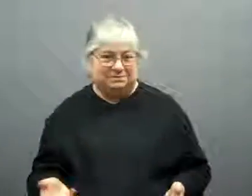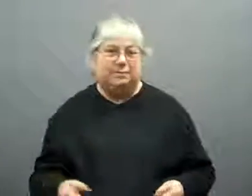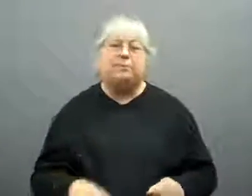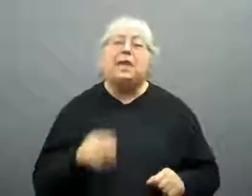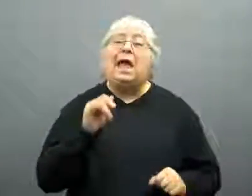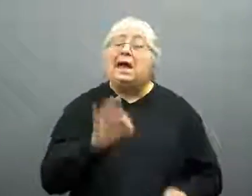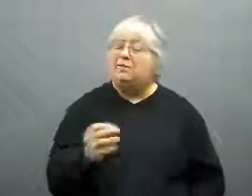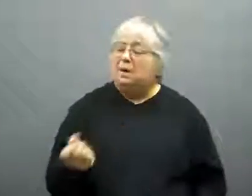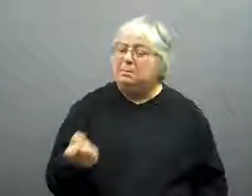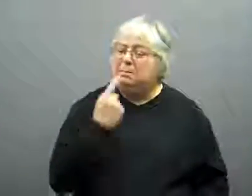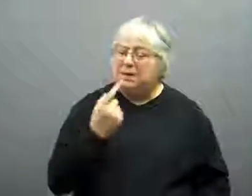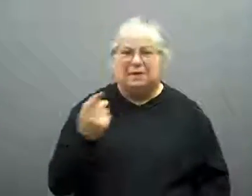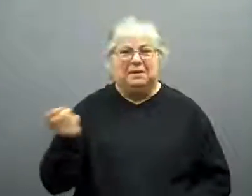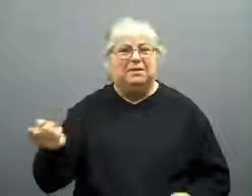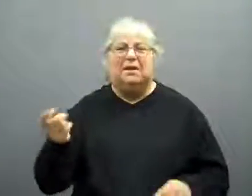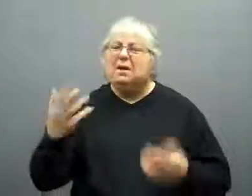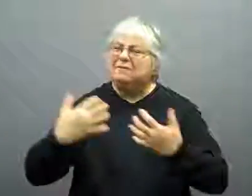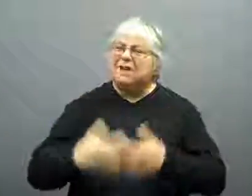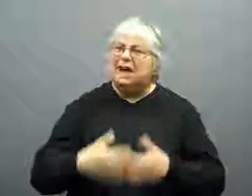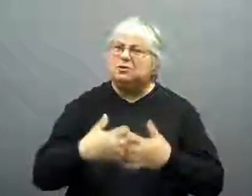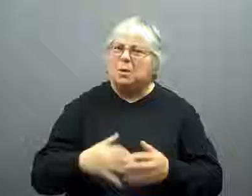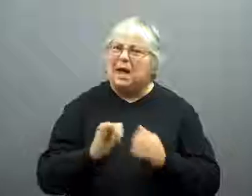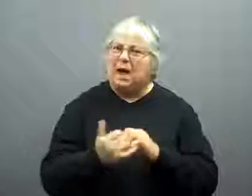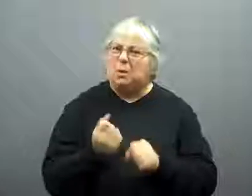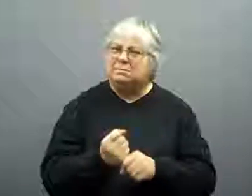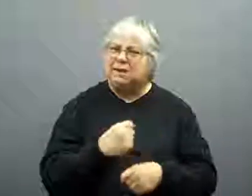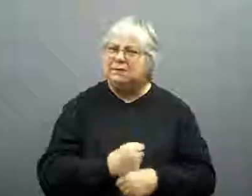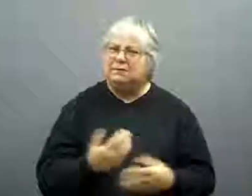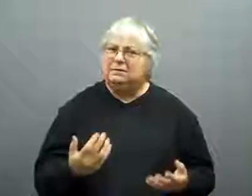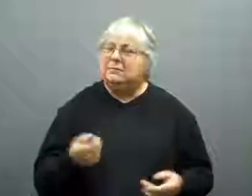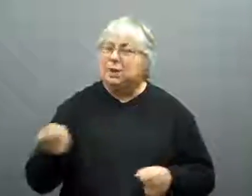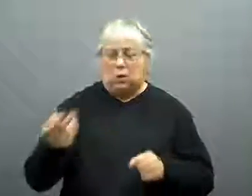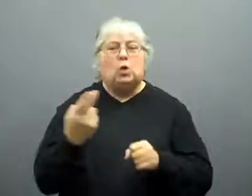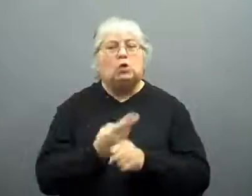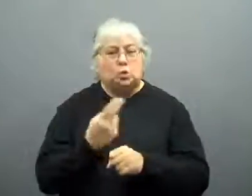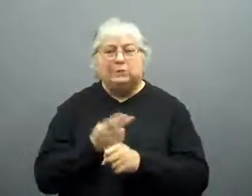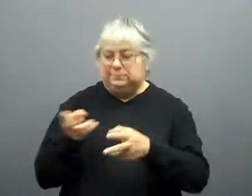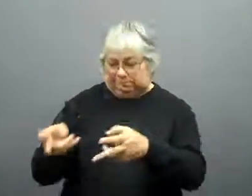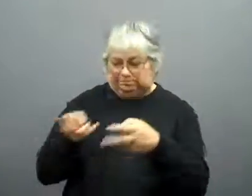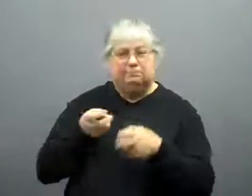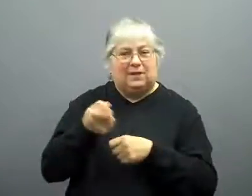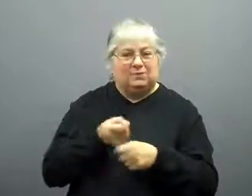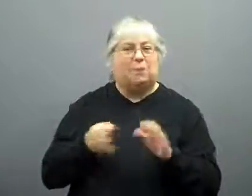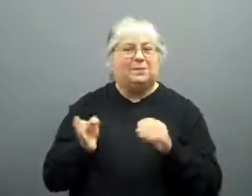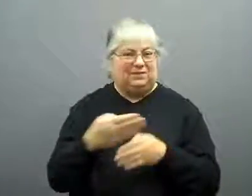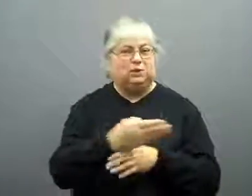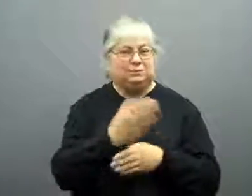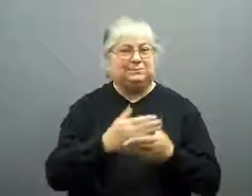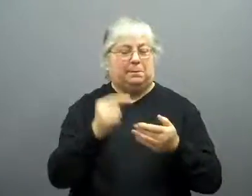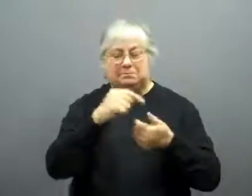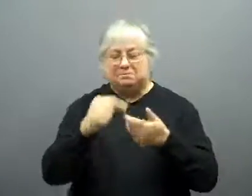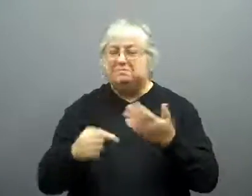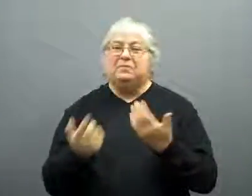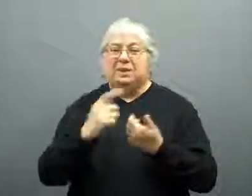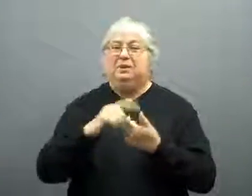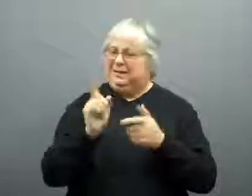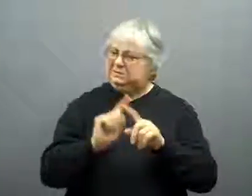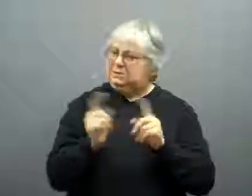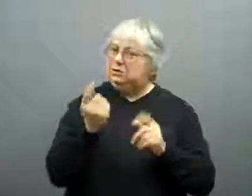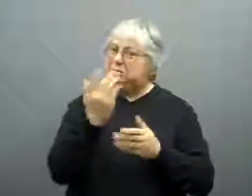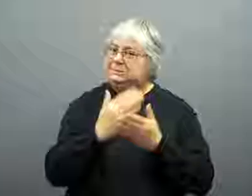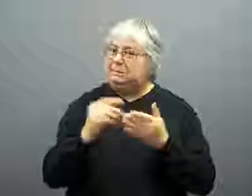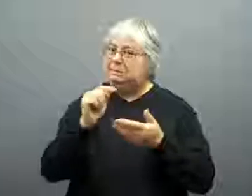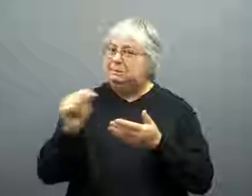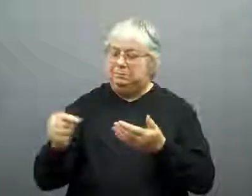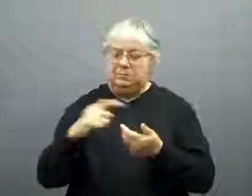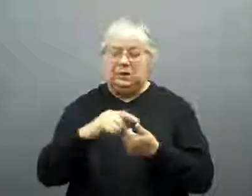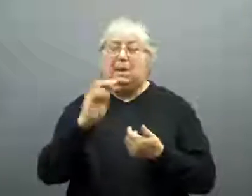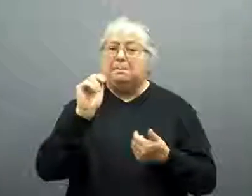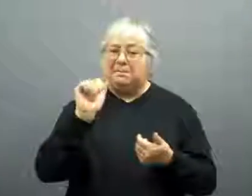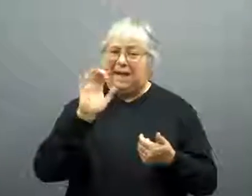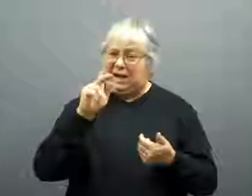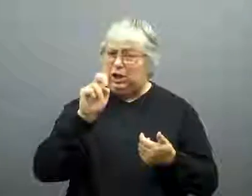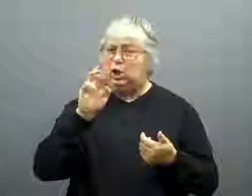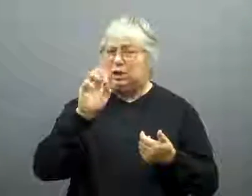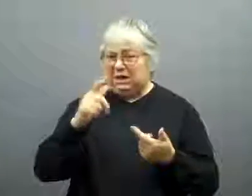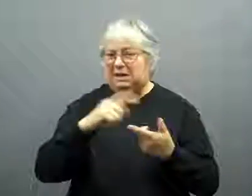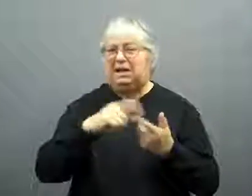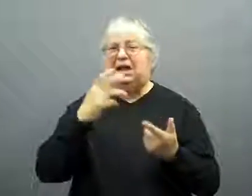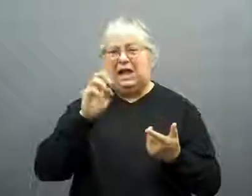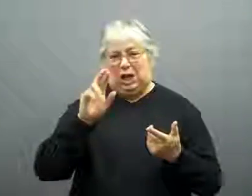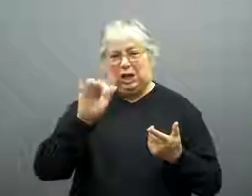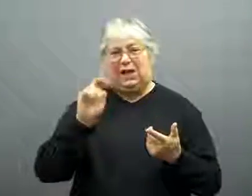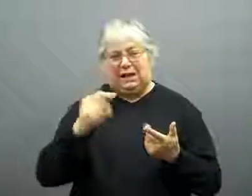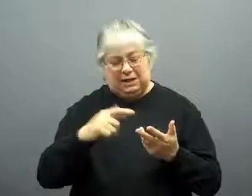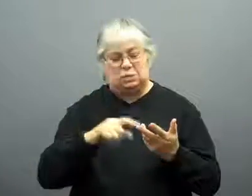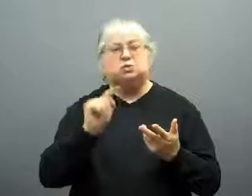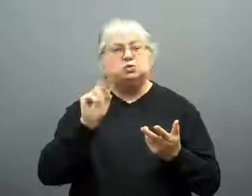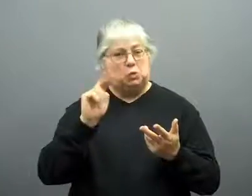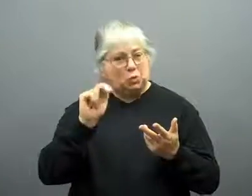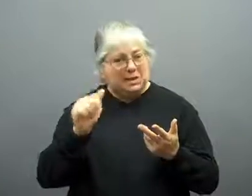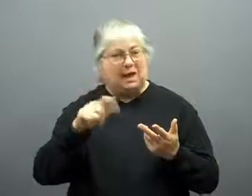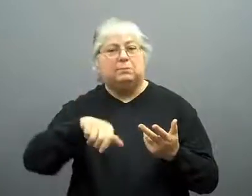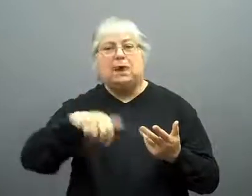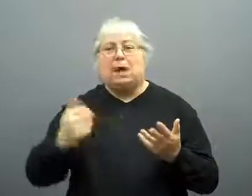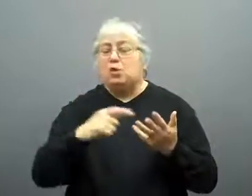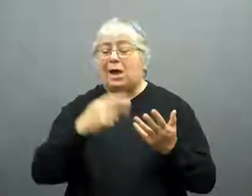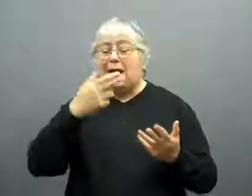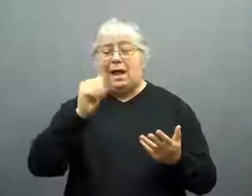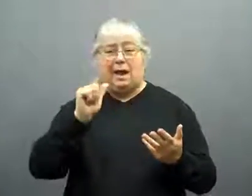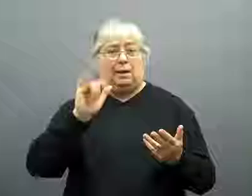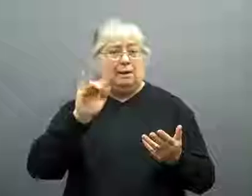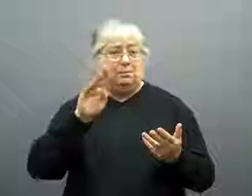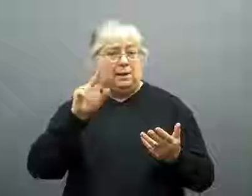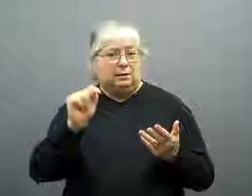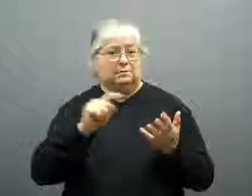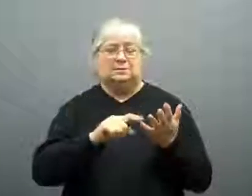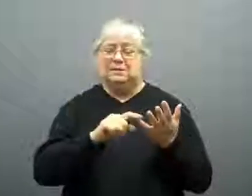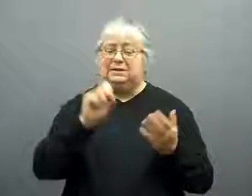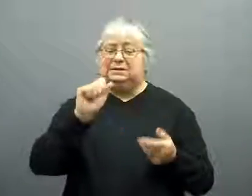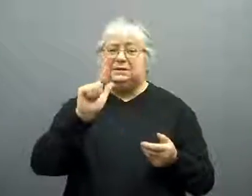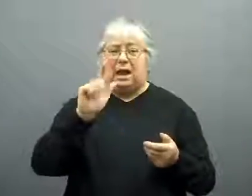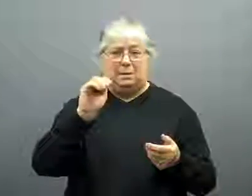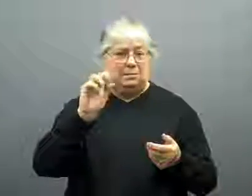Fish oil pills are made from fish, some are different from the previous list.